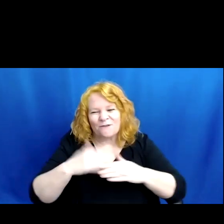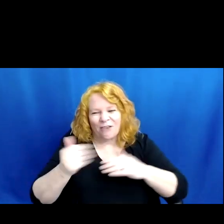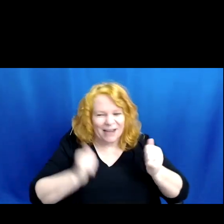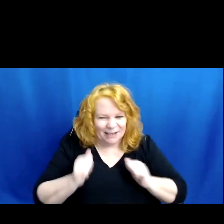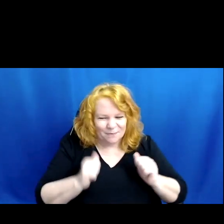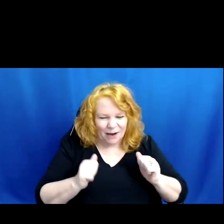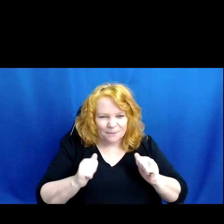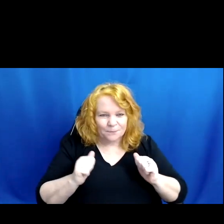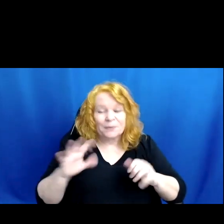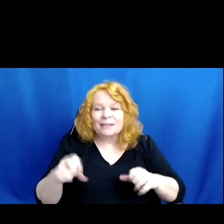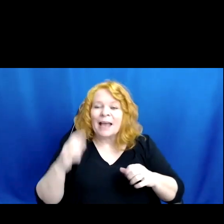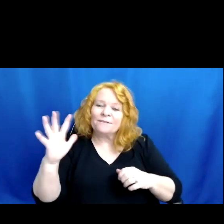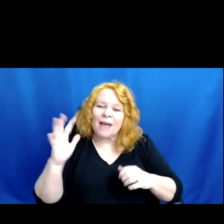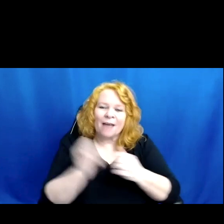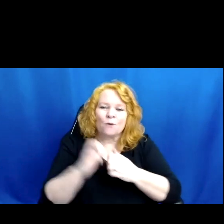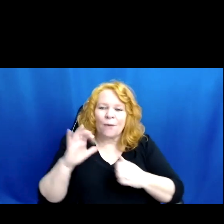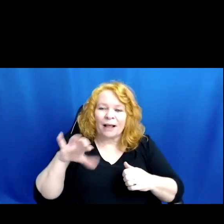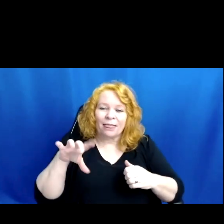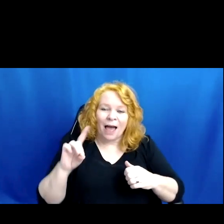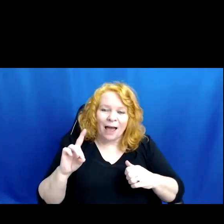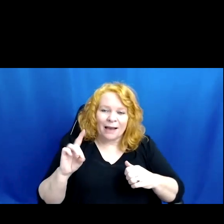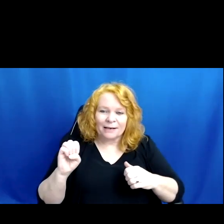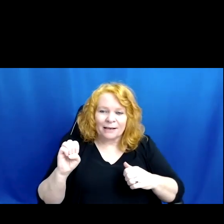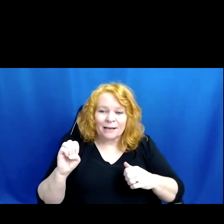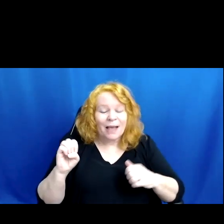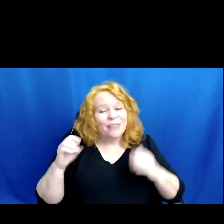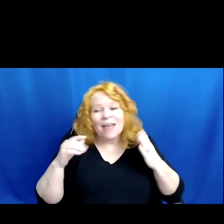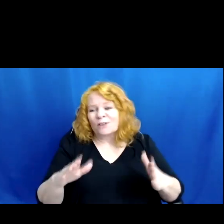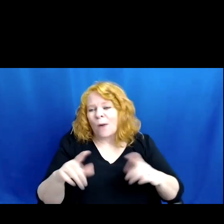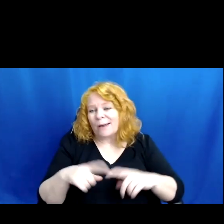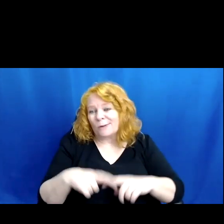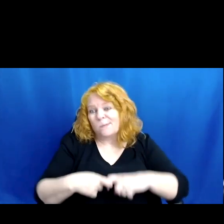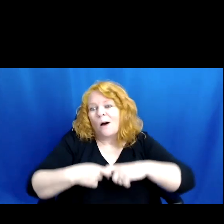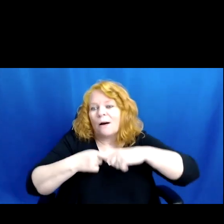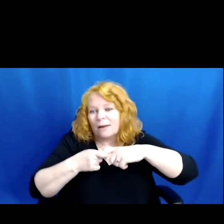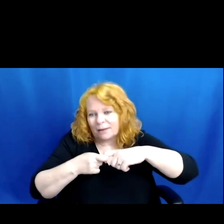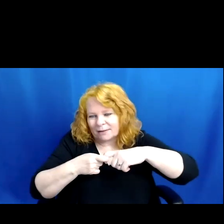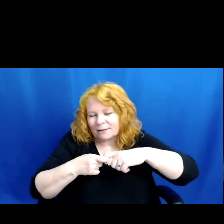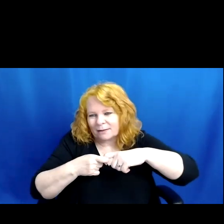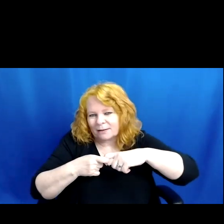Take five with Clive is just a way of building in a pause every so often to give your children